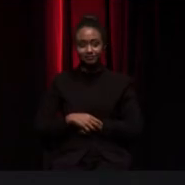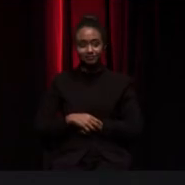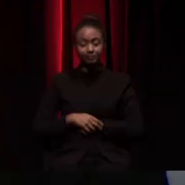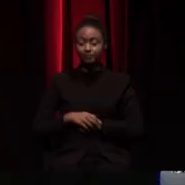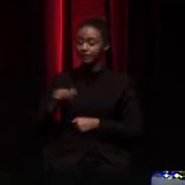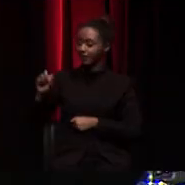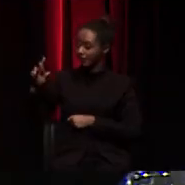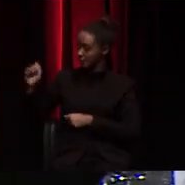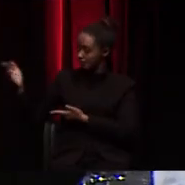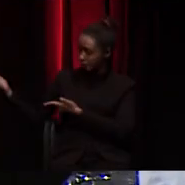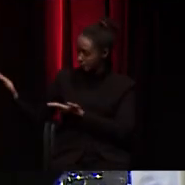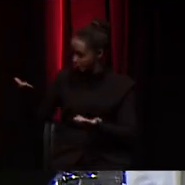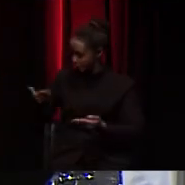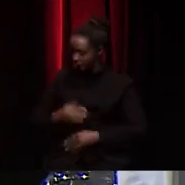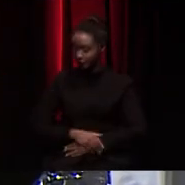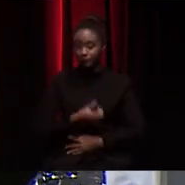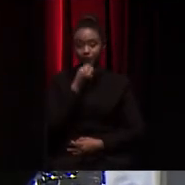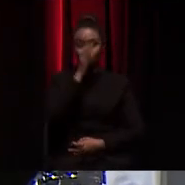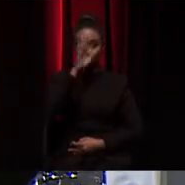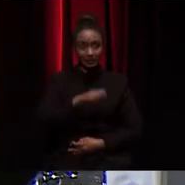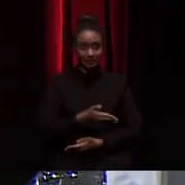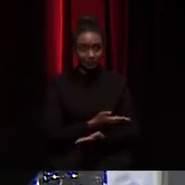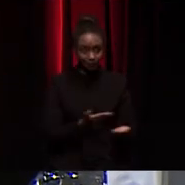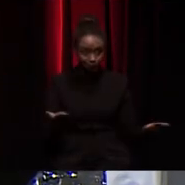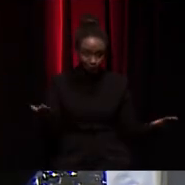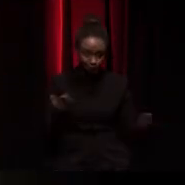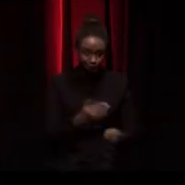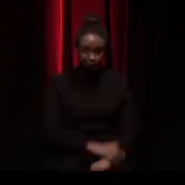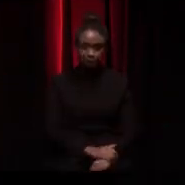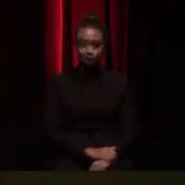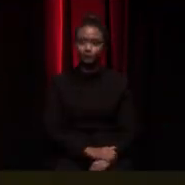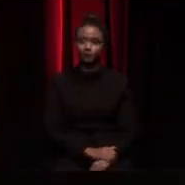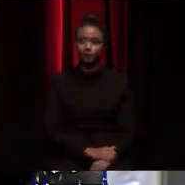Good afternoon.